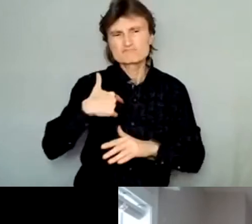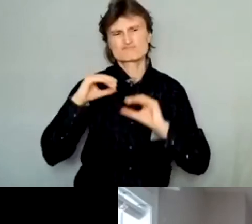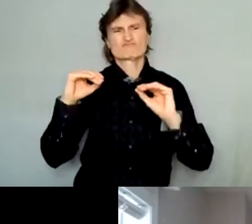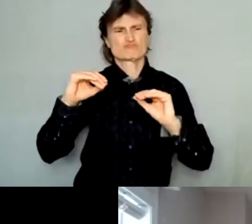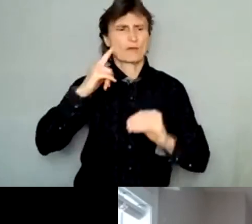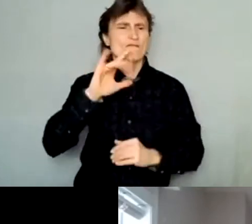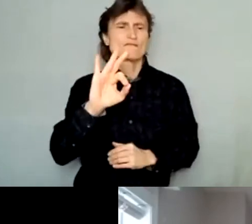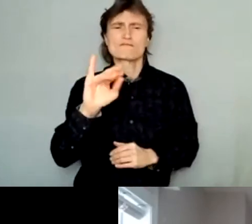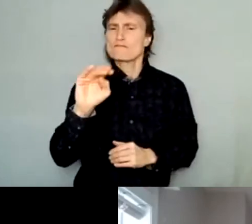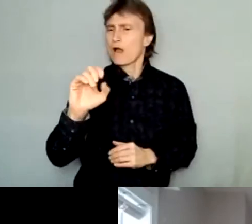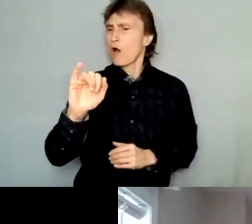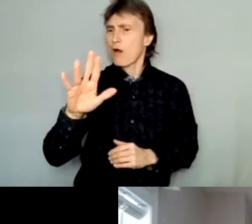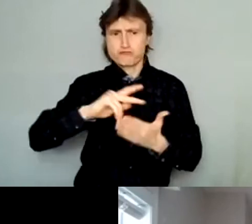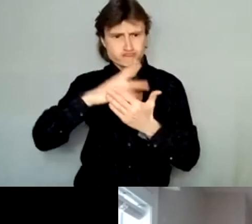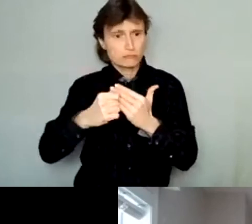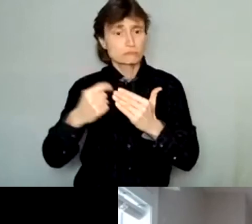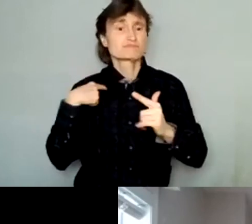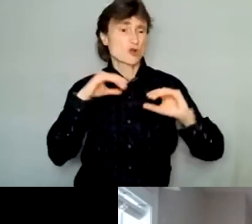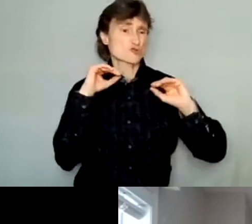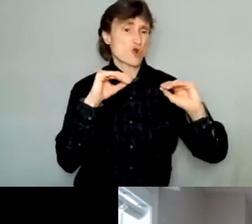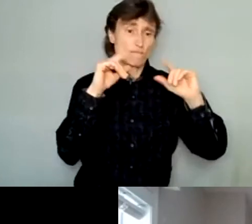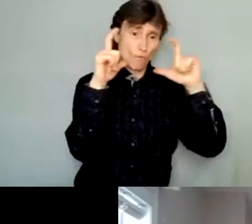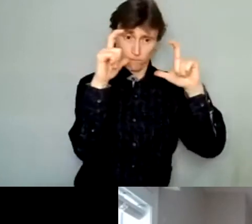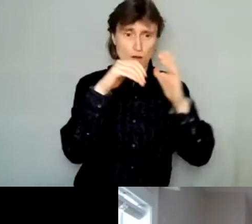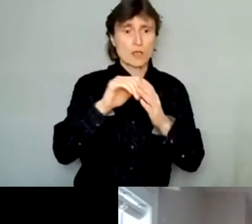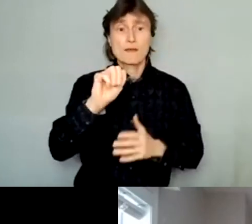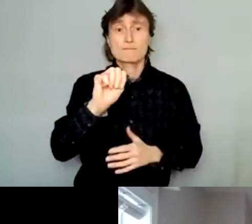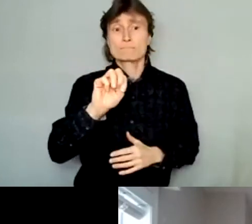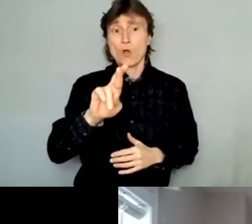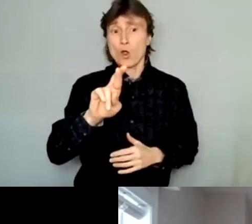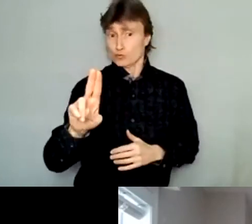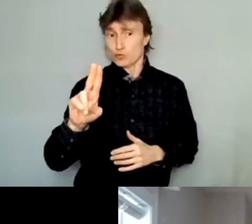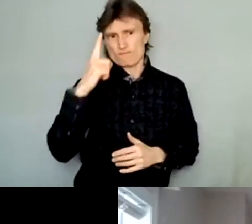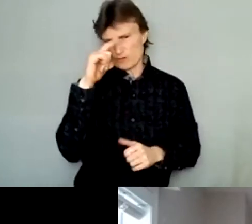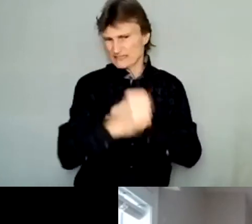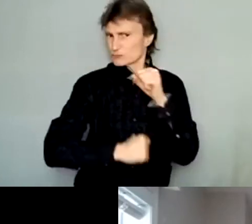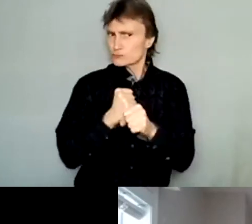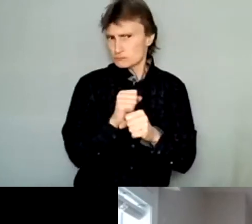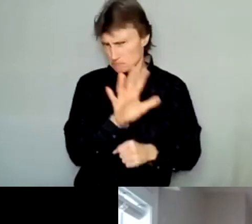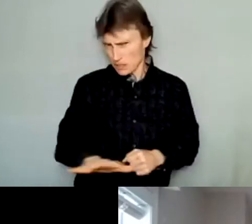I also taught photography at Mount Royal University for about 10 years before I took a job at